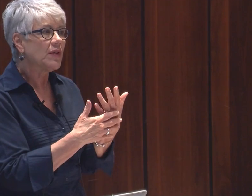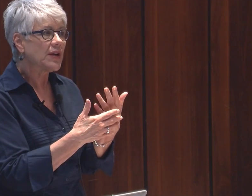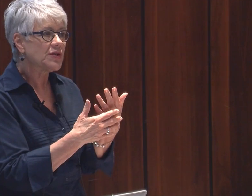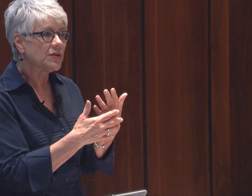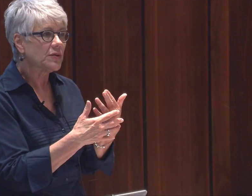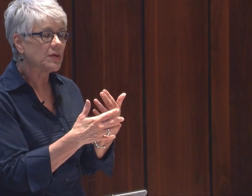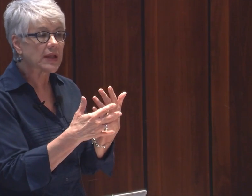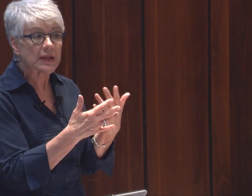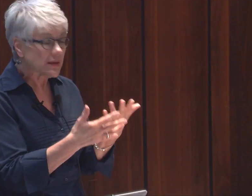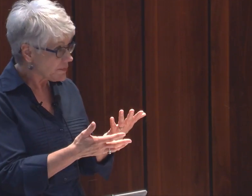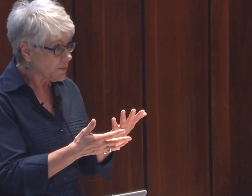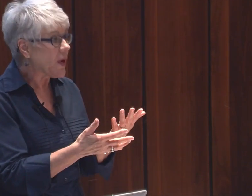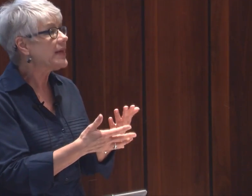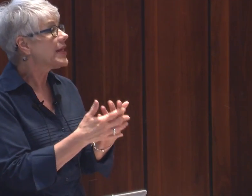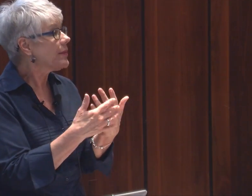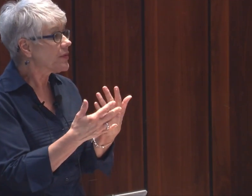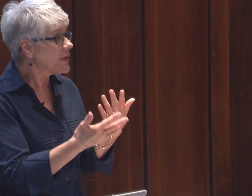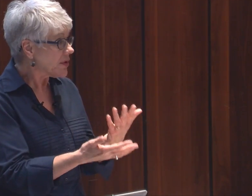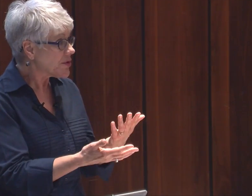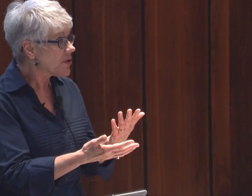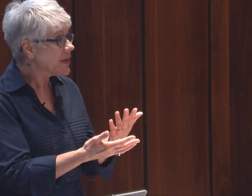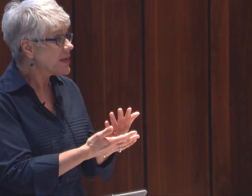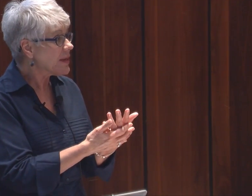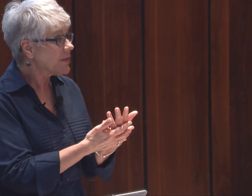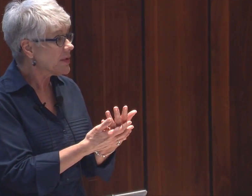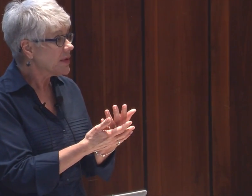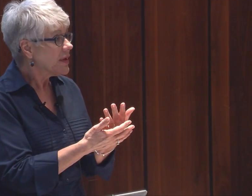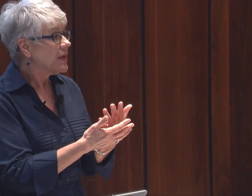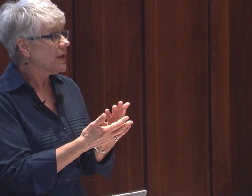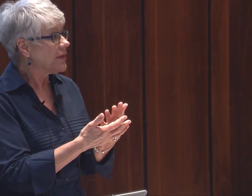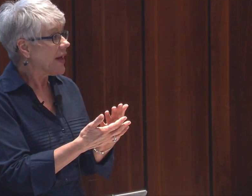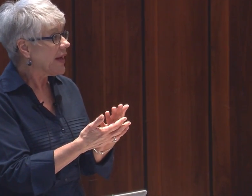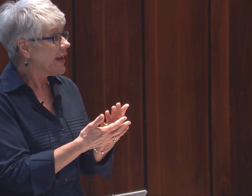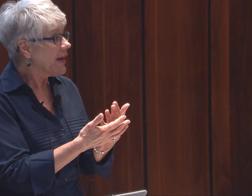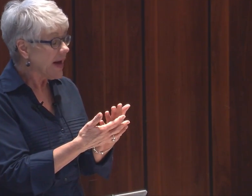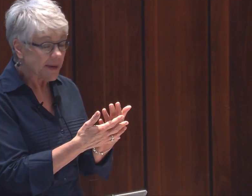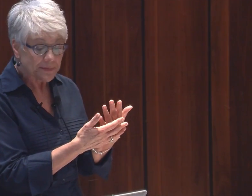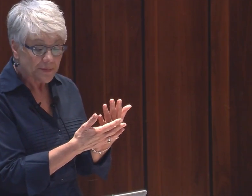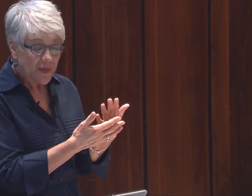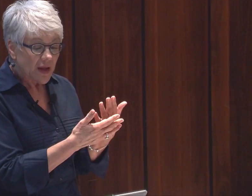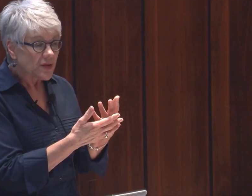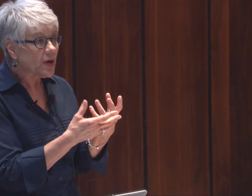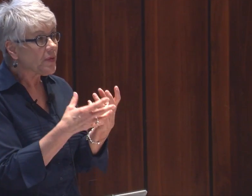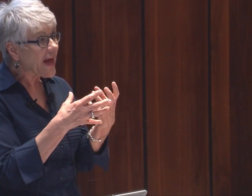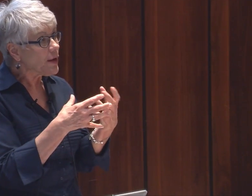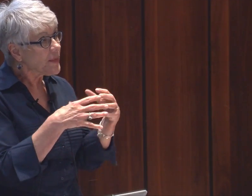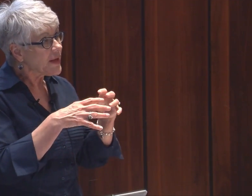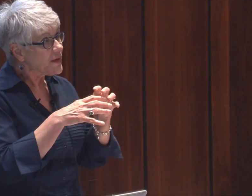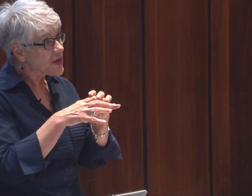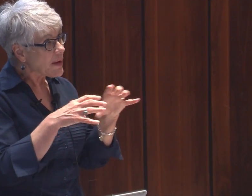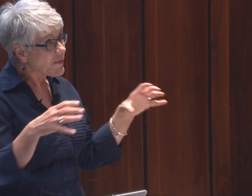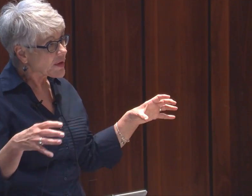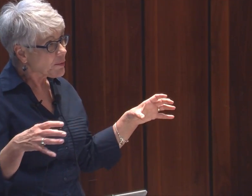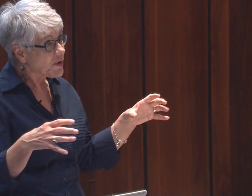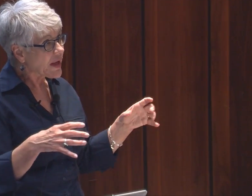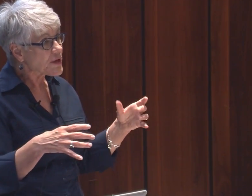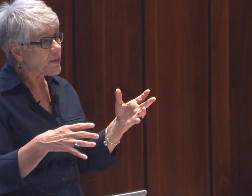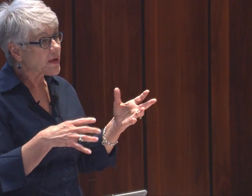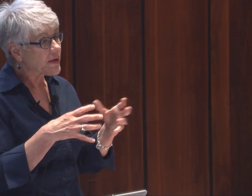on to wet diaper or dirty diaper. Okay, so that'll be the job of the communication